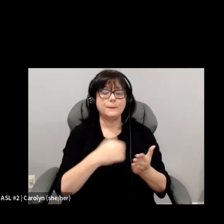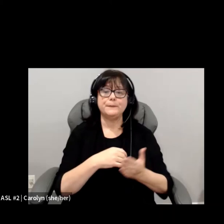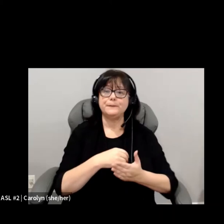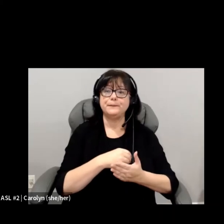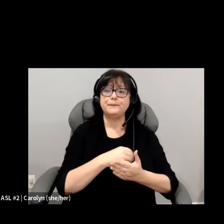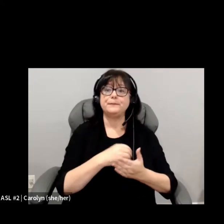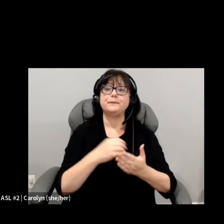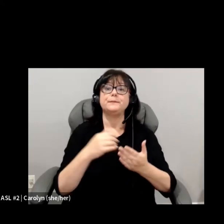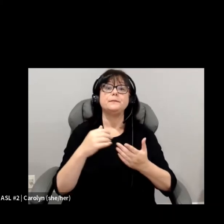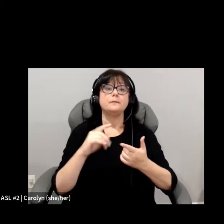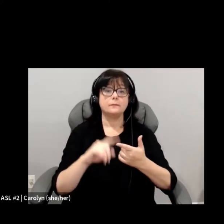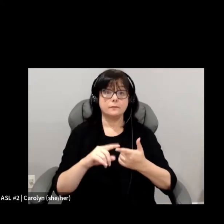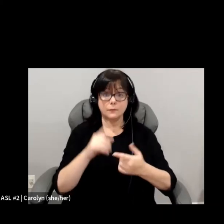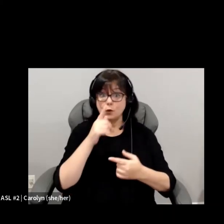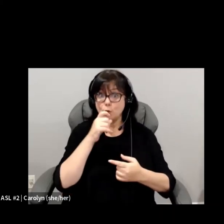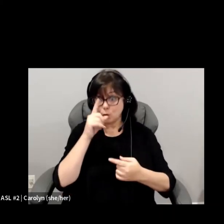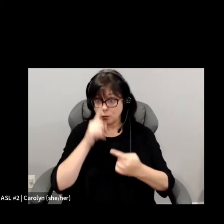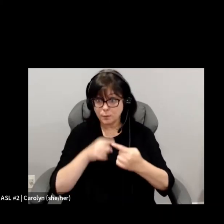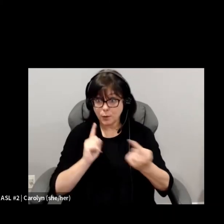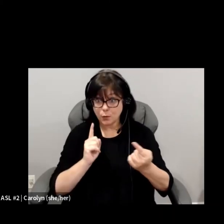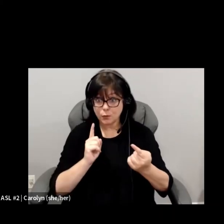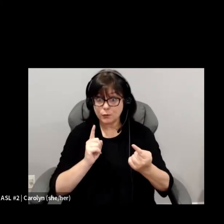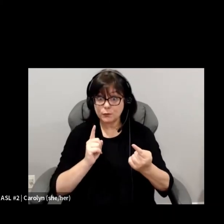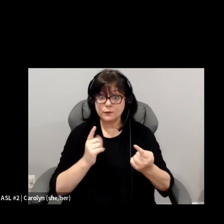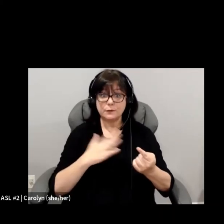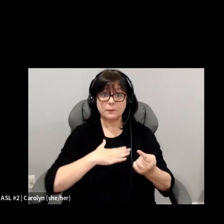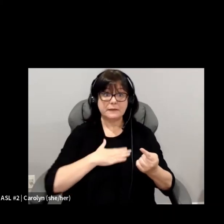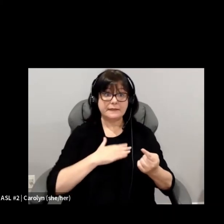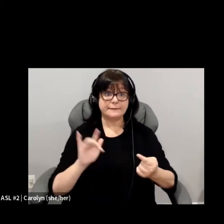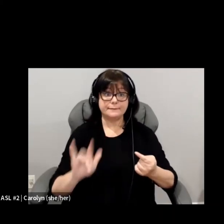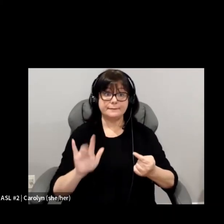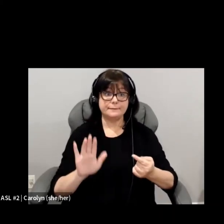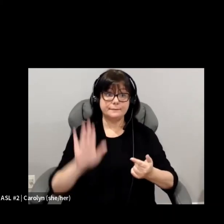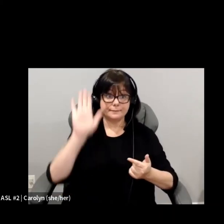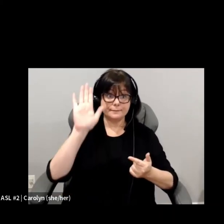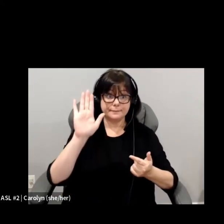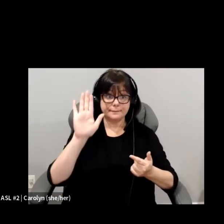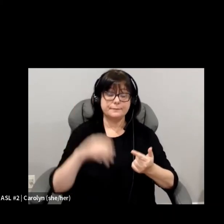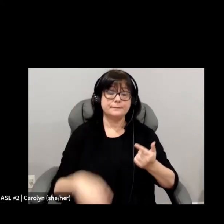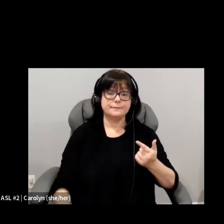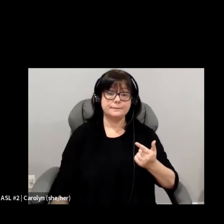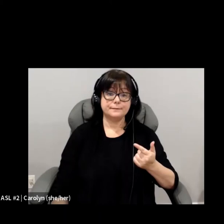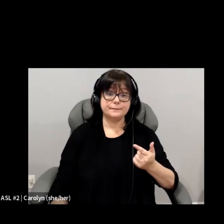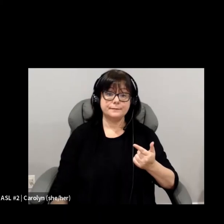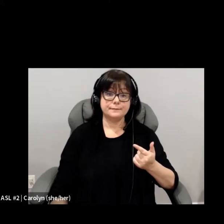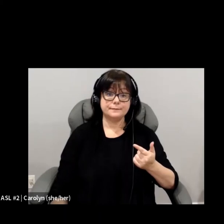ALL THOSE OPPOSED PLEASE RAISE YOUR VIRTUAL HAND. NOTED.